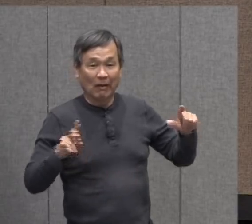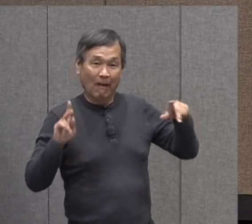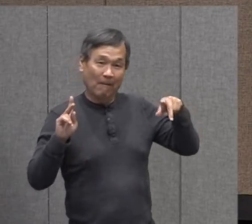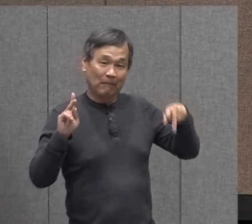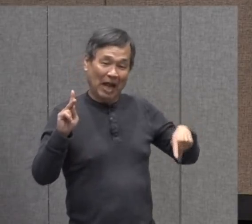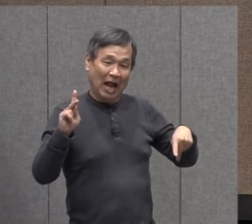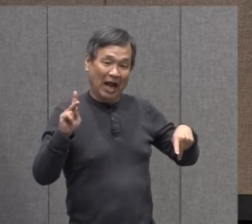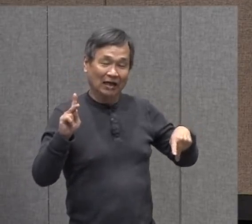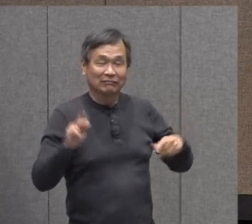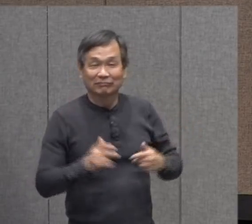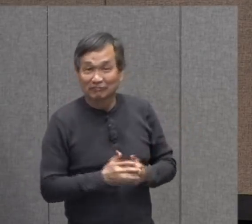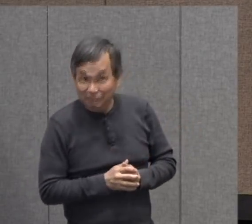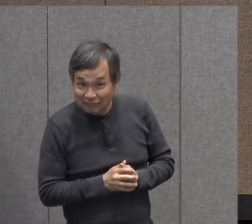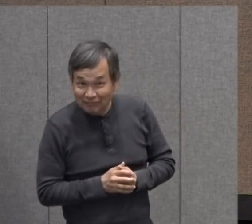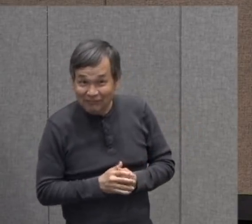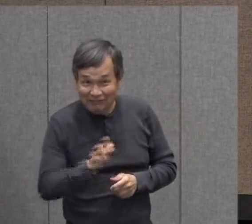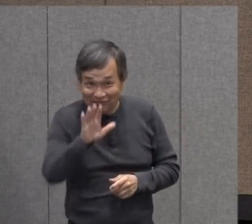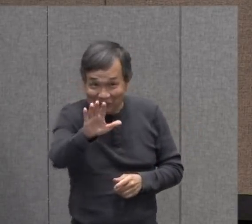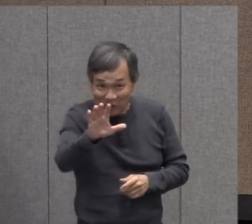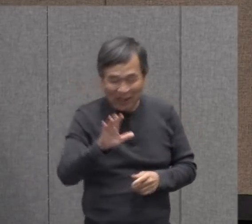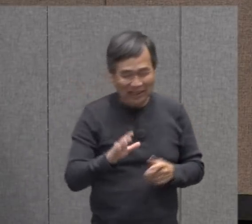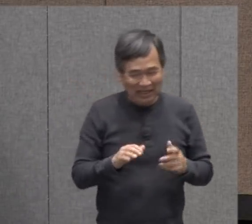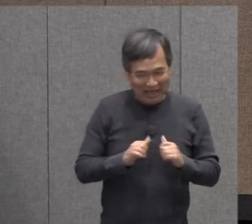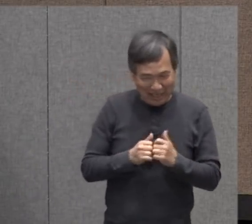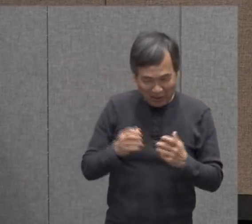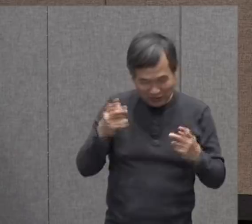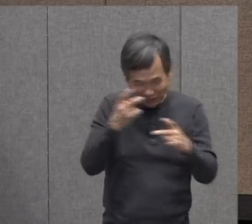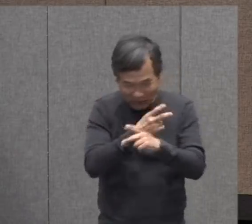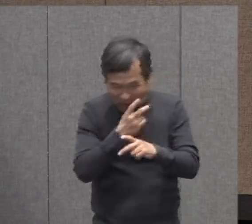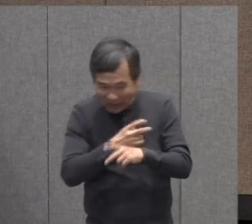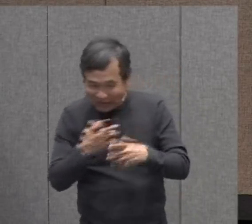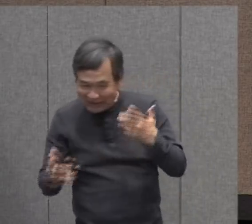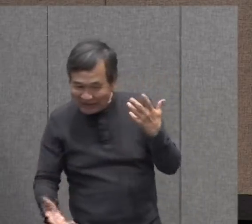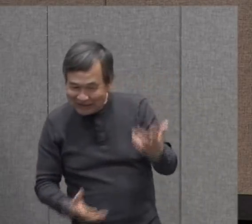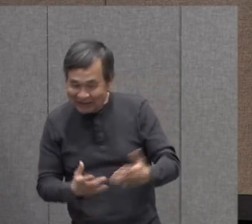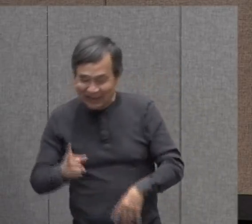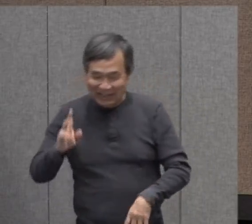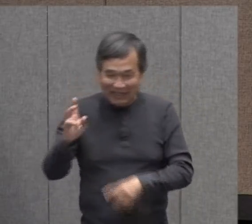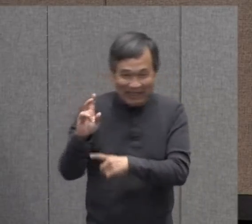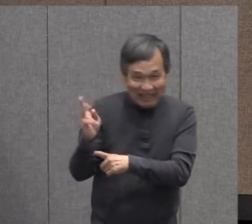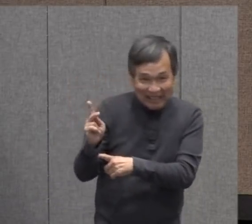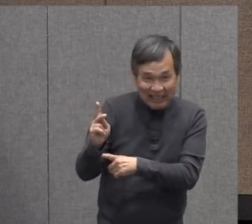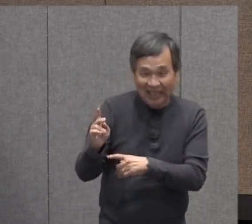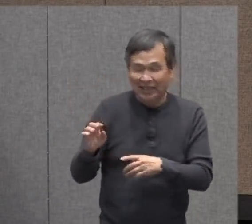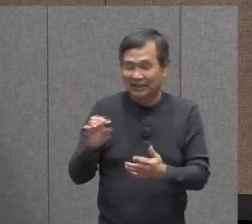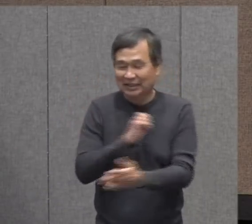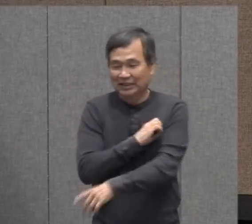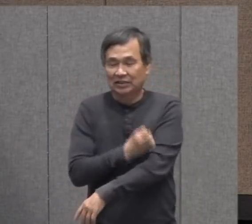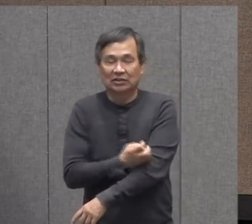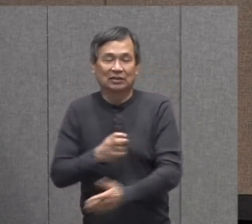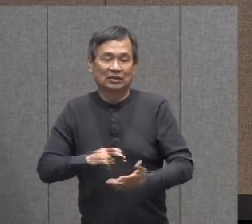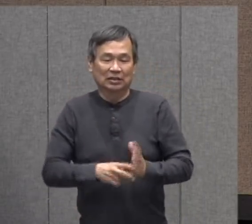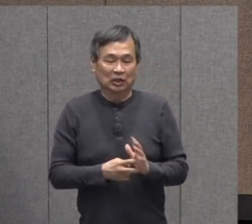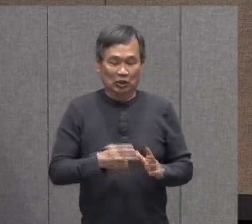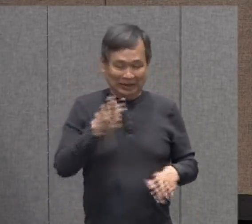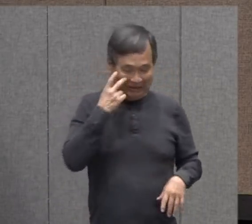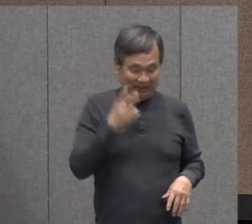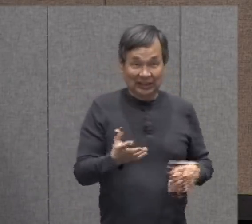So, in order for us to start to make sense around kinetic energy, I want us to look at the objects I brought today